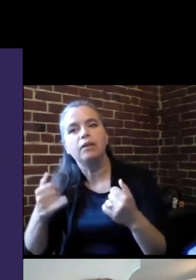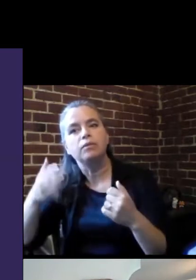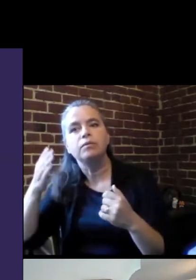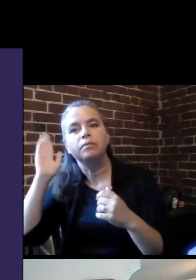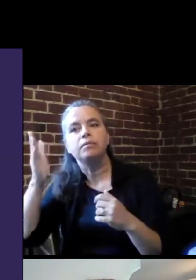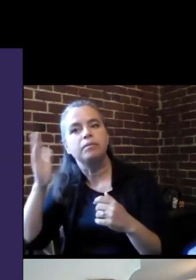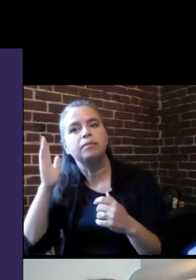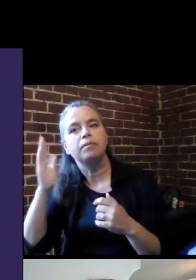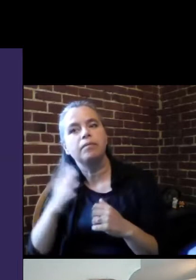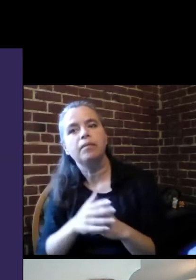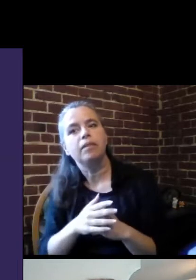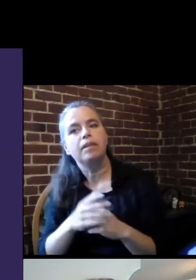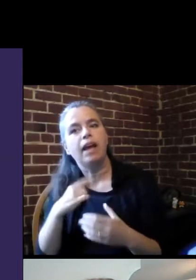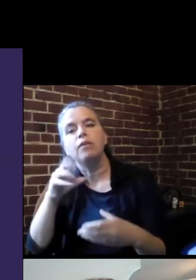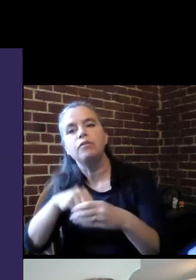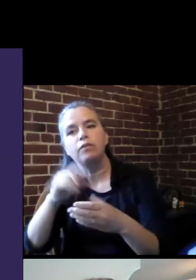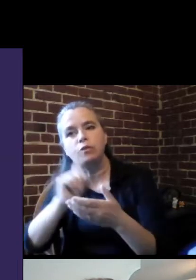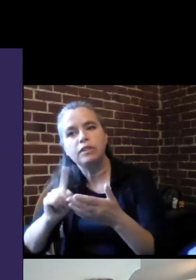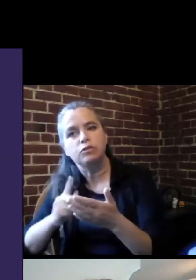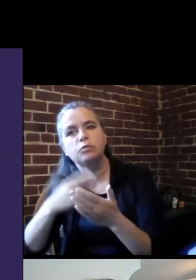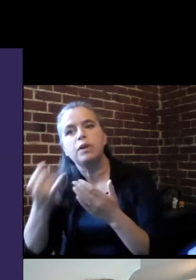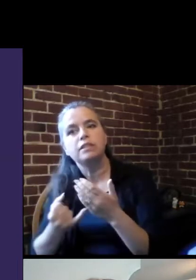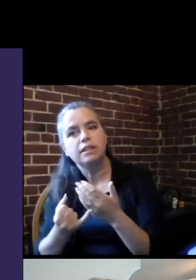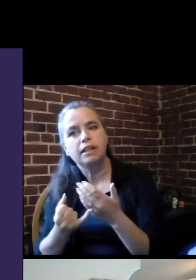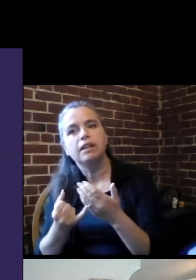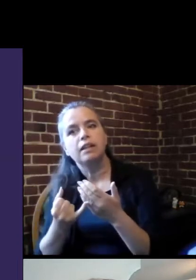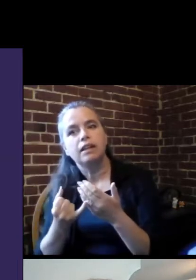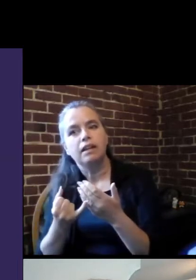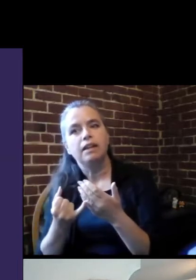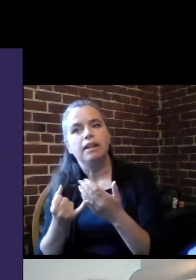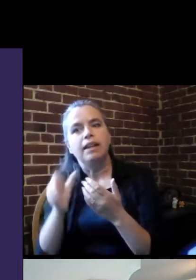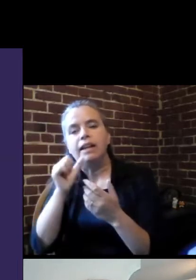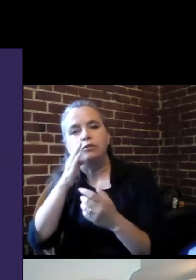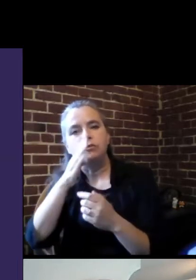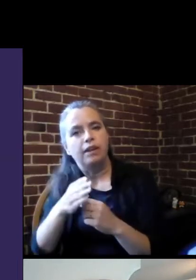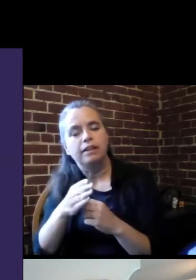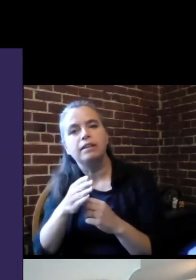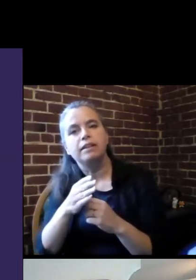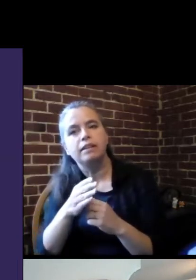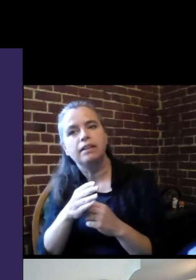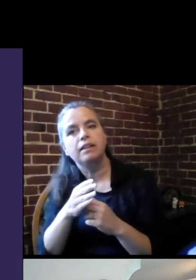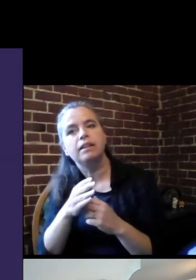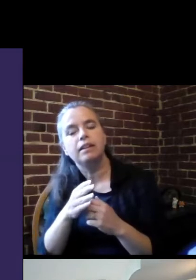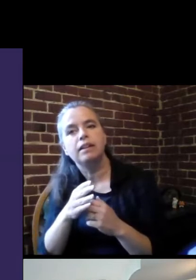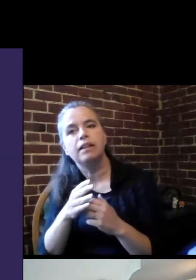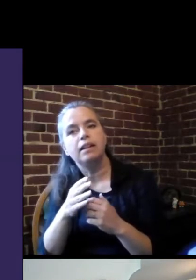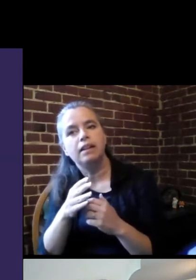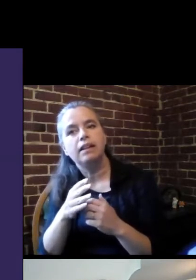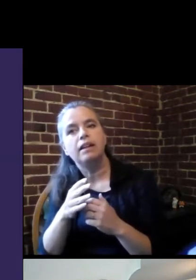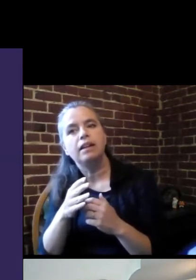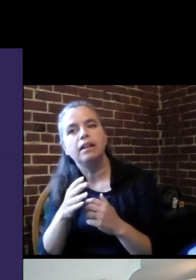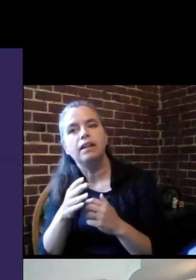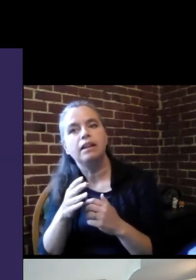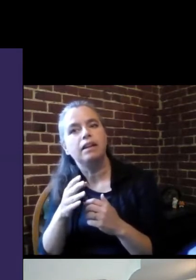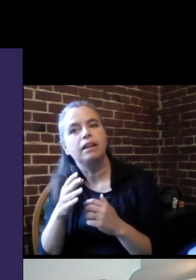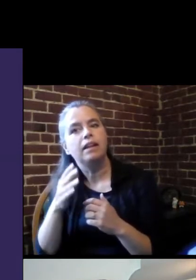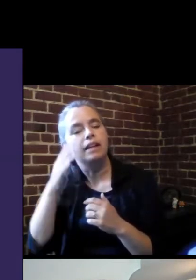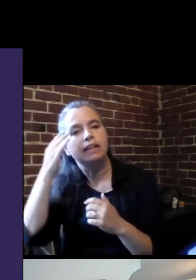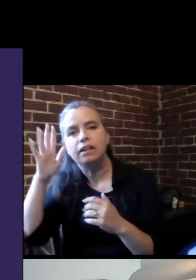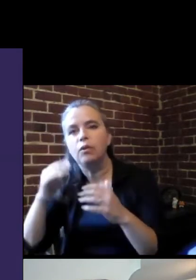And I got involved in this research project in sort of a roundabout way, and to be honest, I didn't really know that much about past Indigenous grape use.